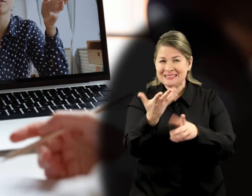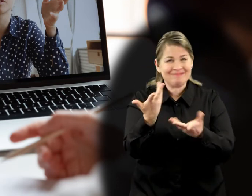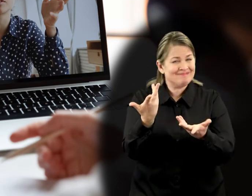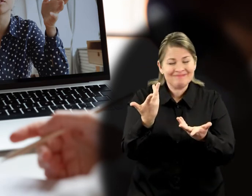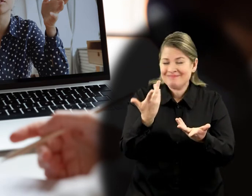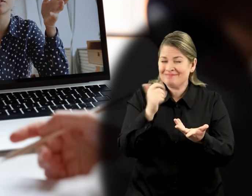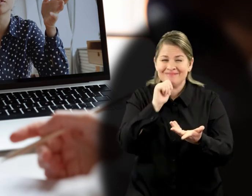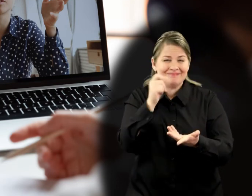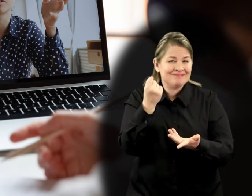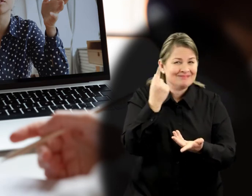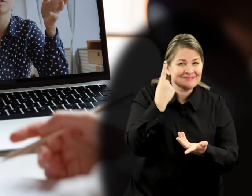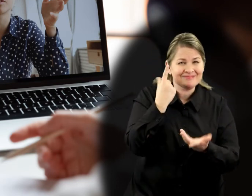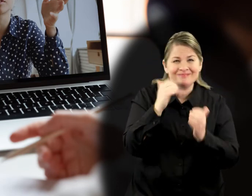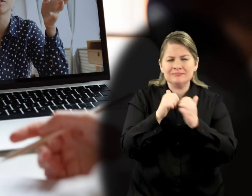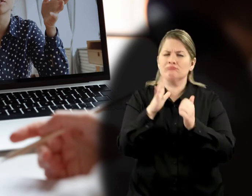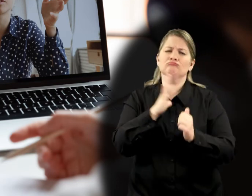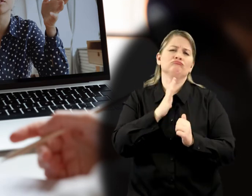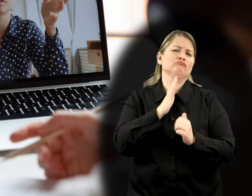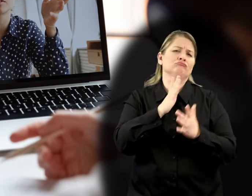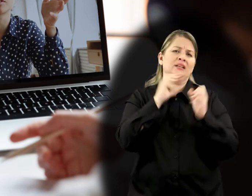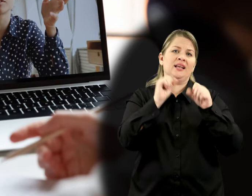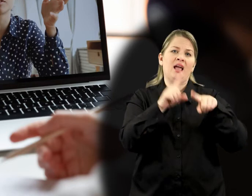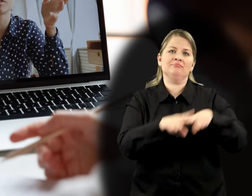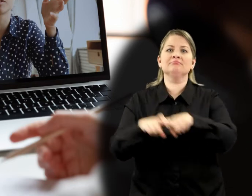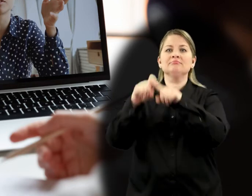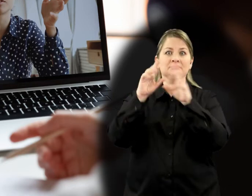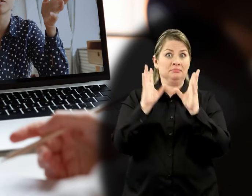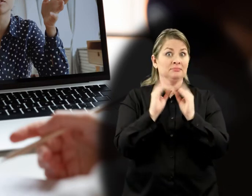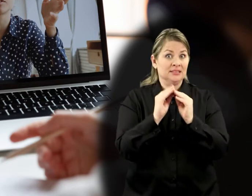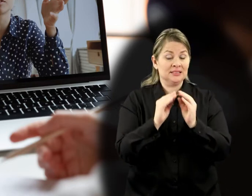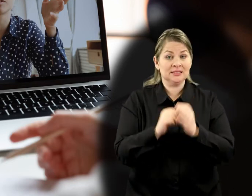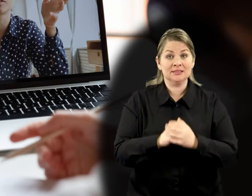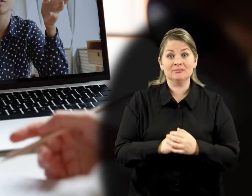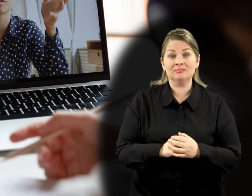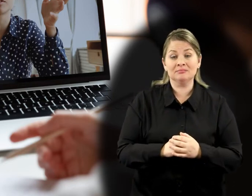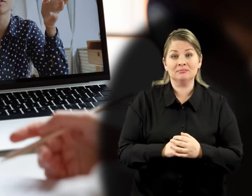for their needs during the session.